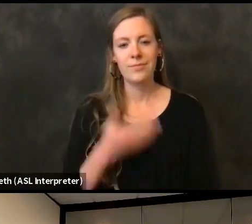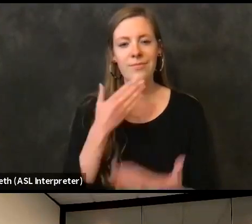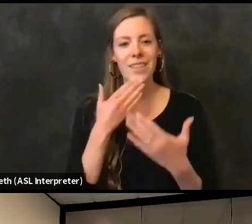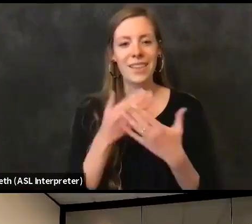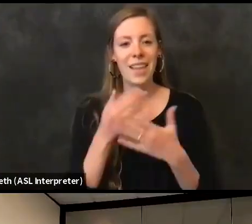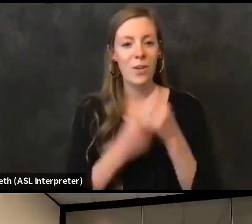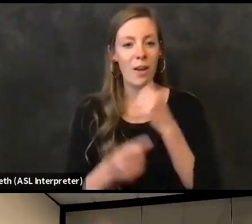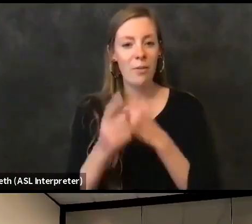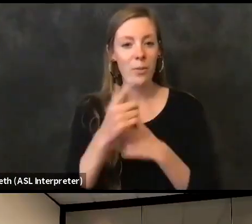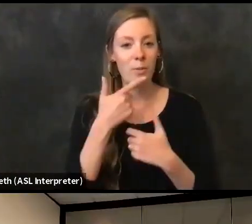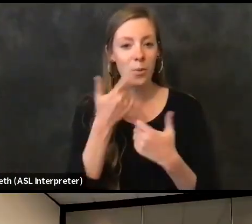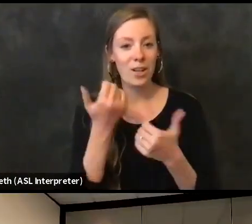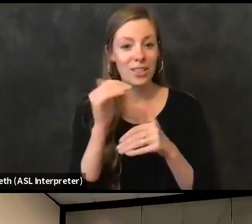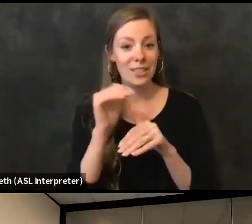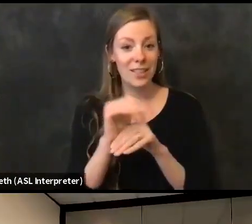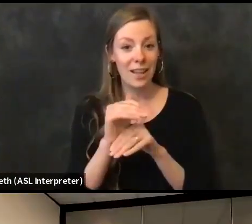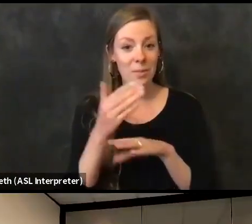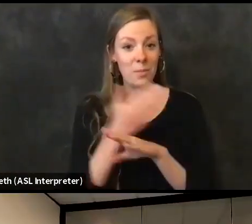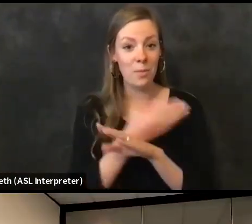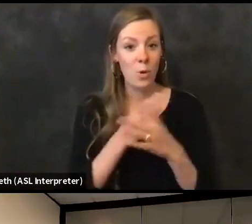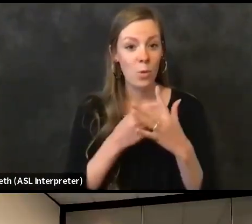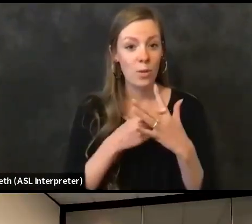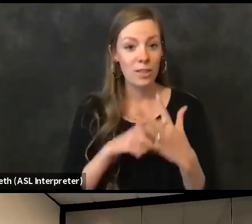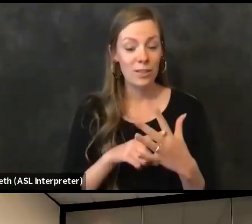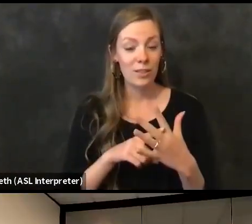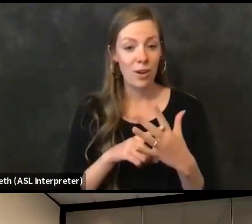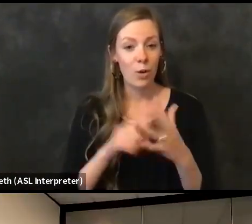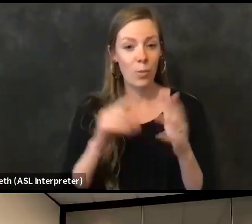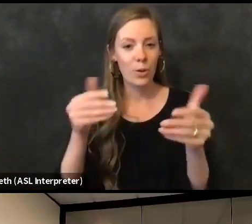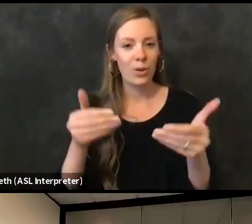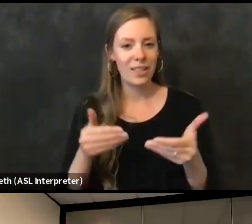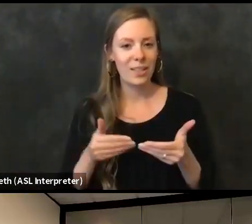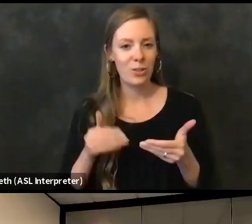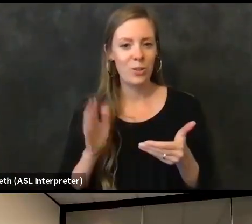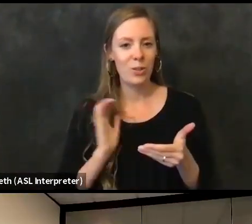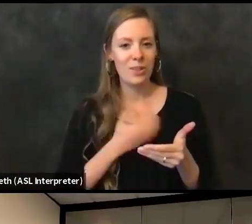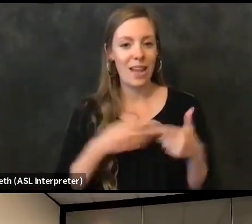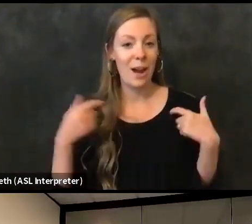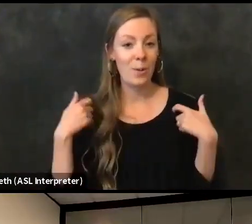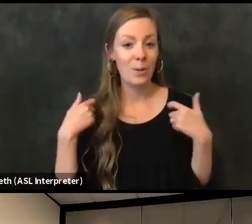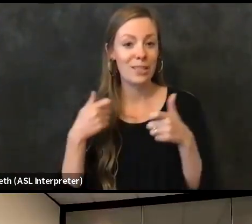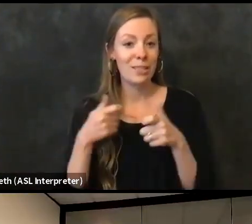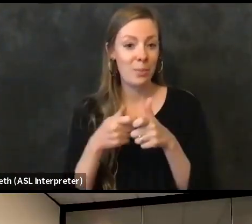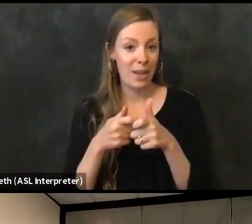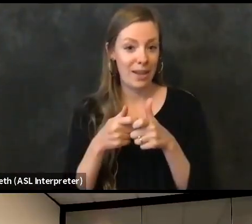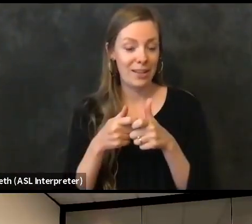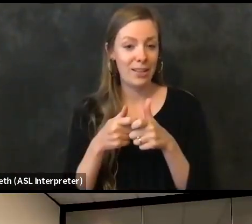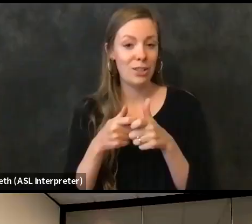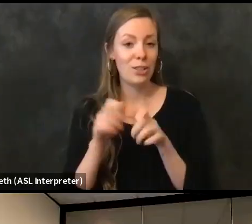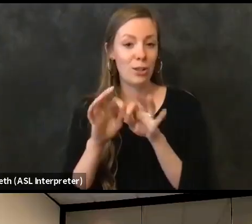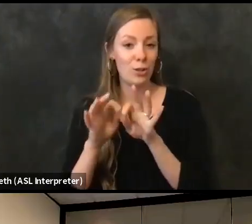Before we get started, we'd like to begin with a brief message from Gilbert Martinez from our communications team for our Spanish speaking viewers.